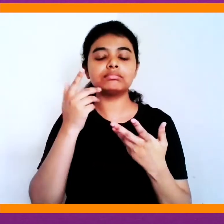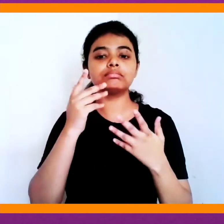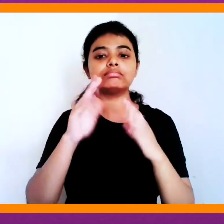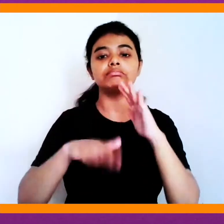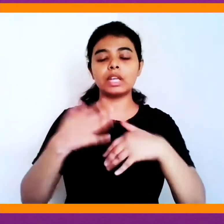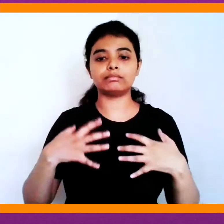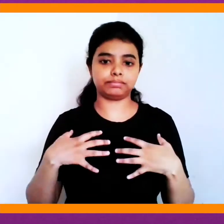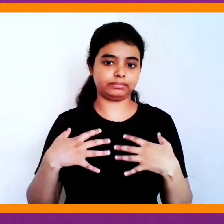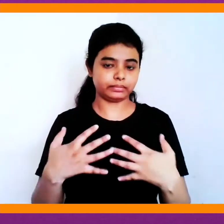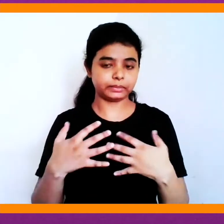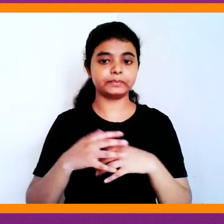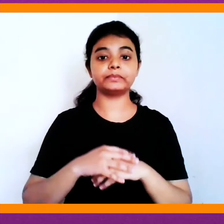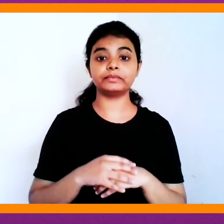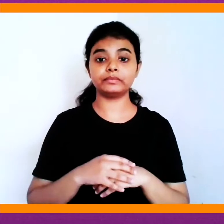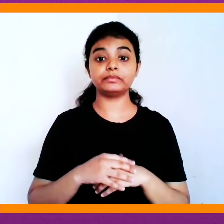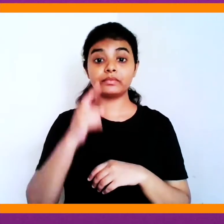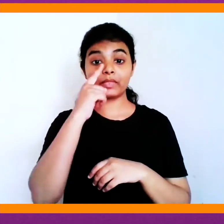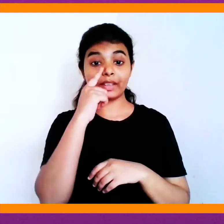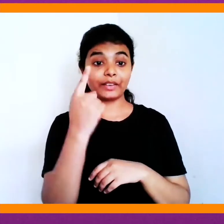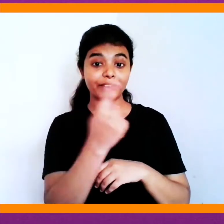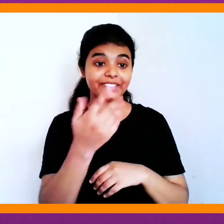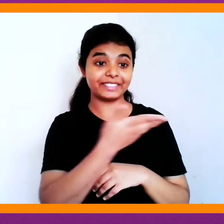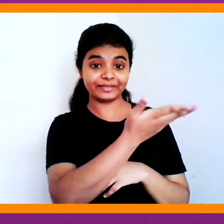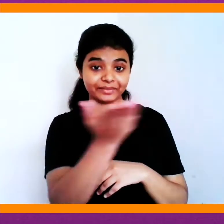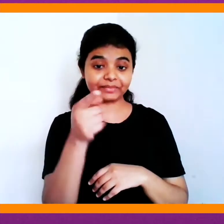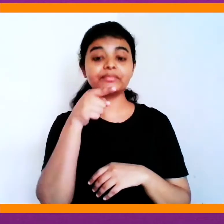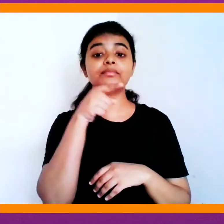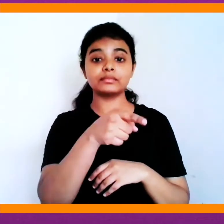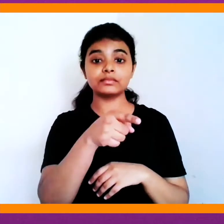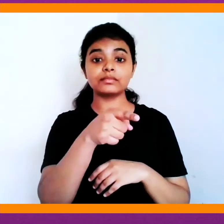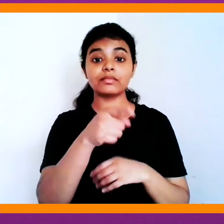then the breasts start coming up in girls particularly they also start having a white